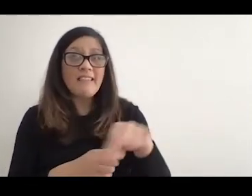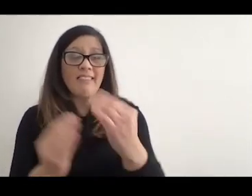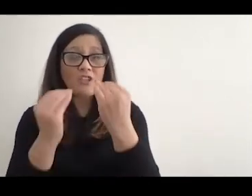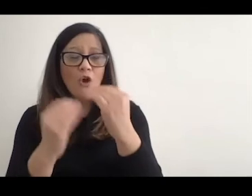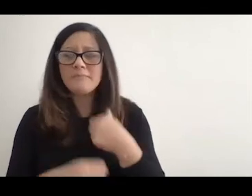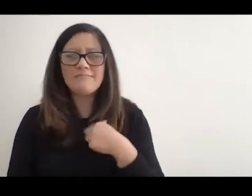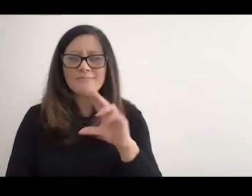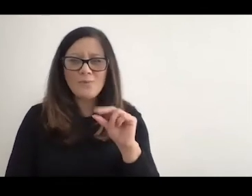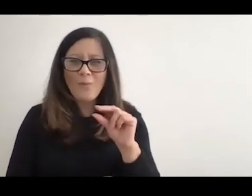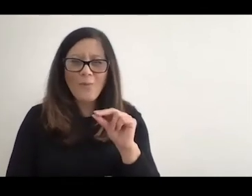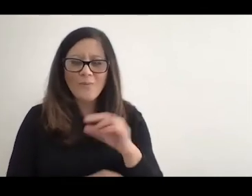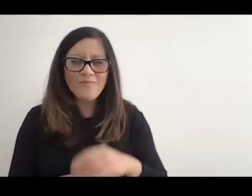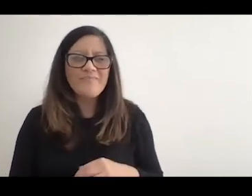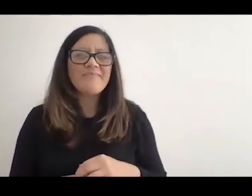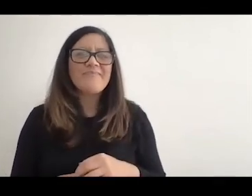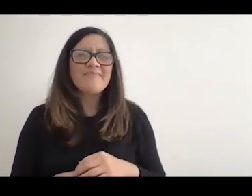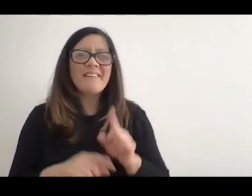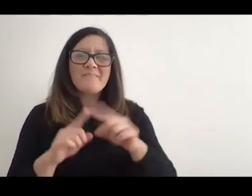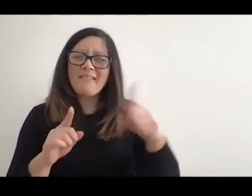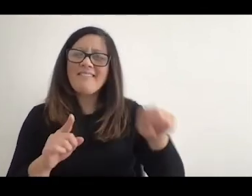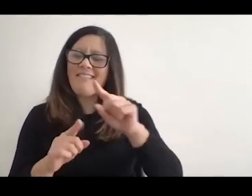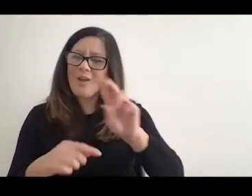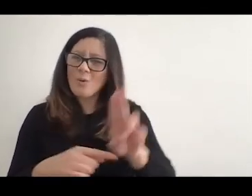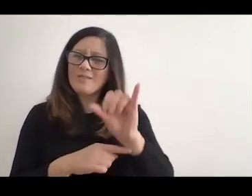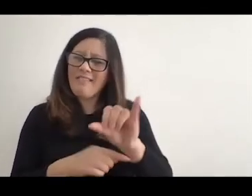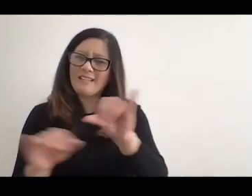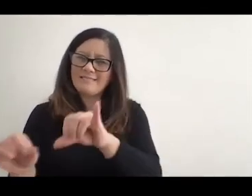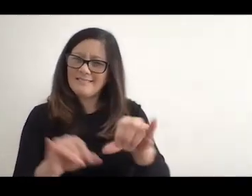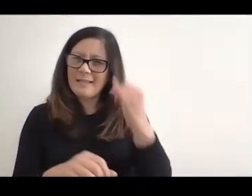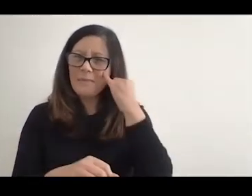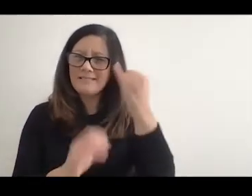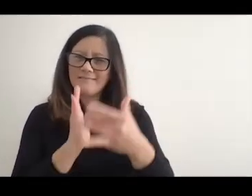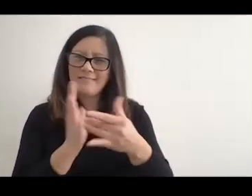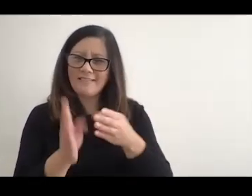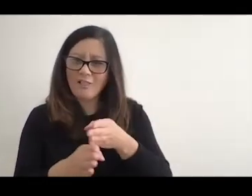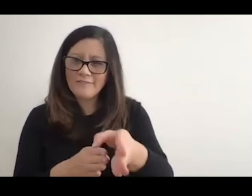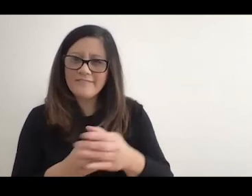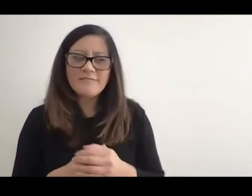Universal design I actually learned about Universal design.